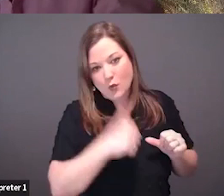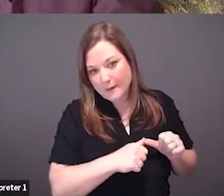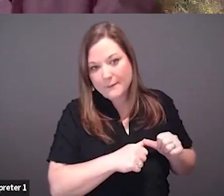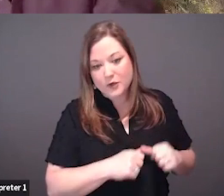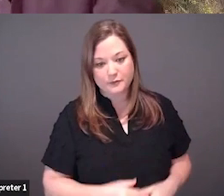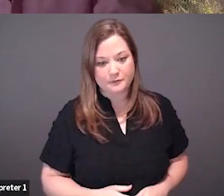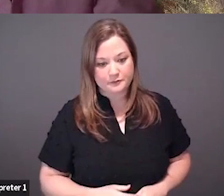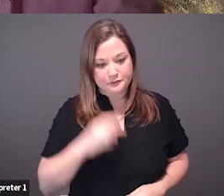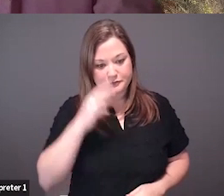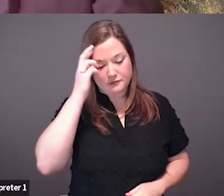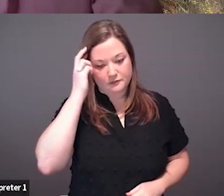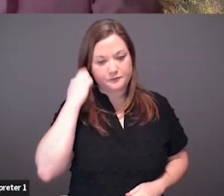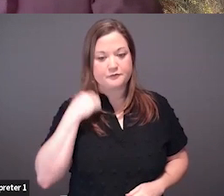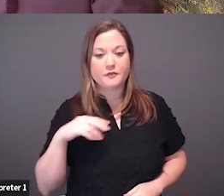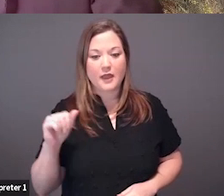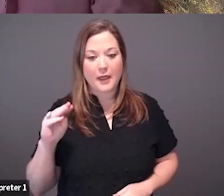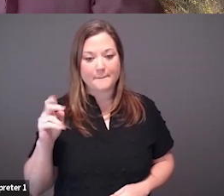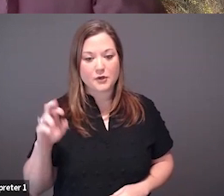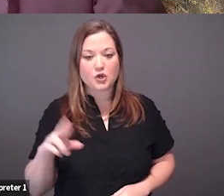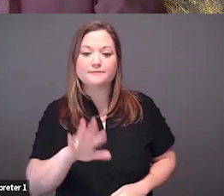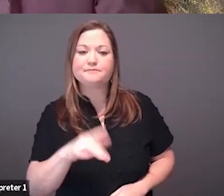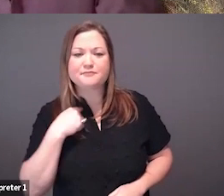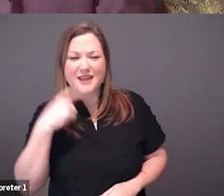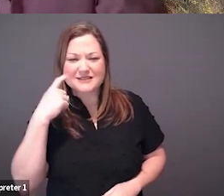I expect most of your feedback probably came from developers